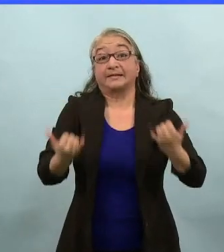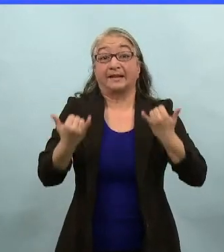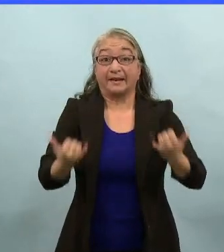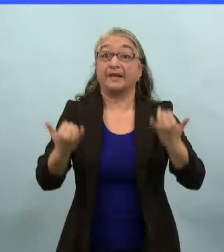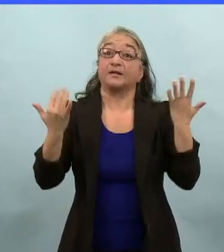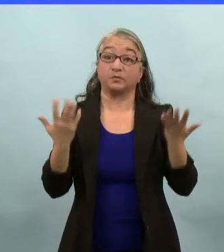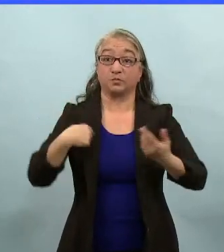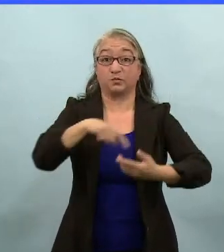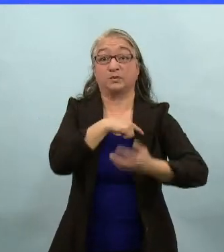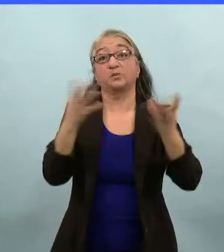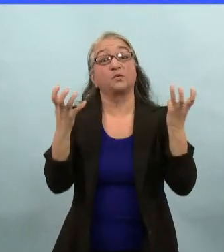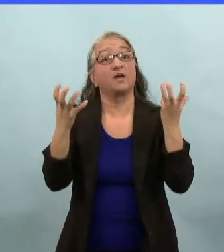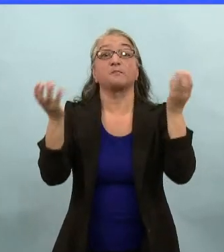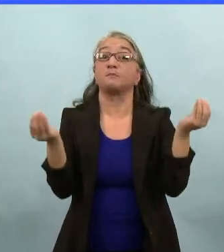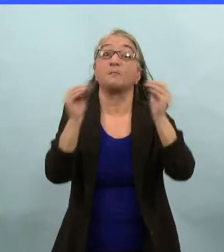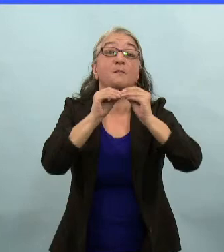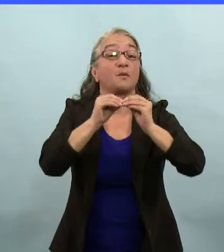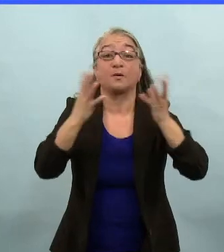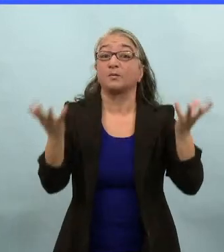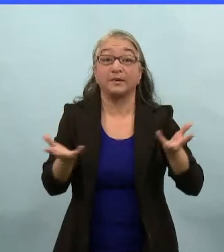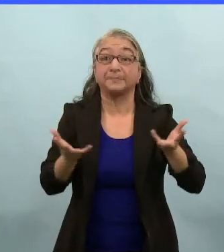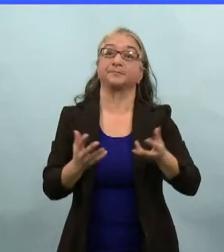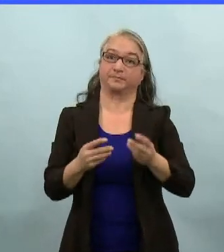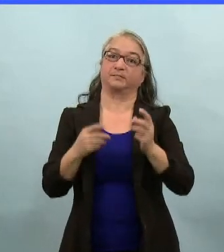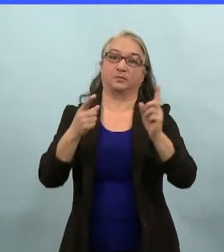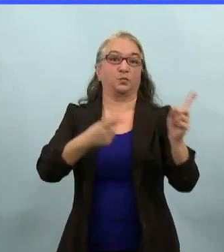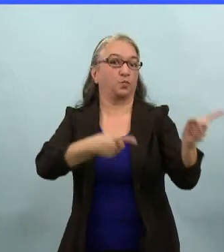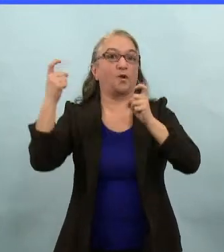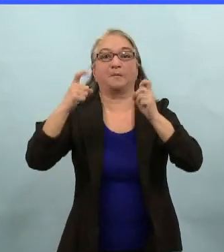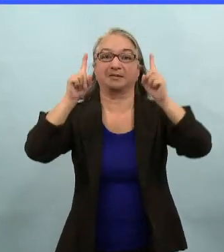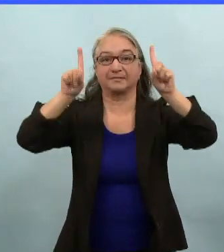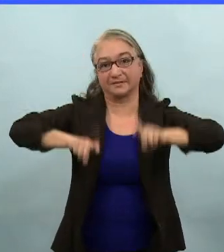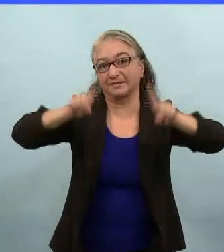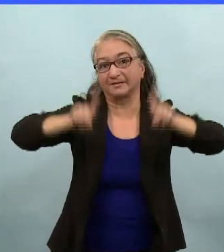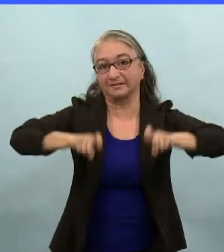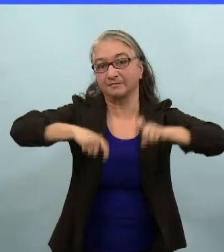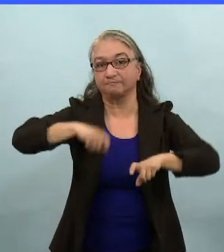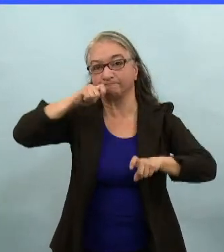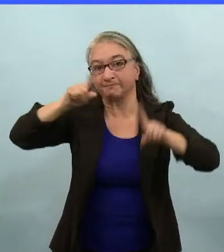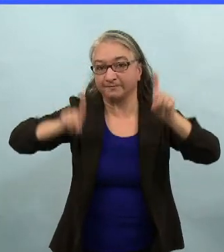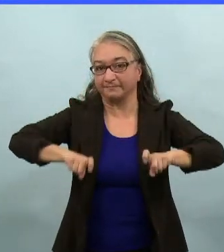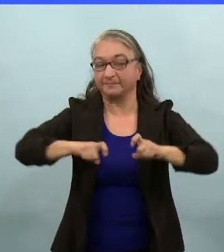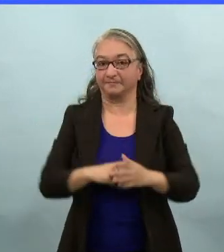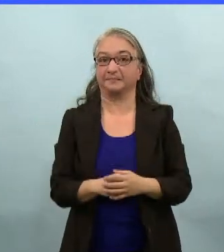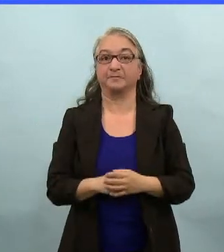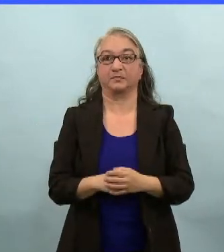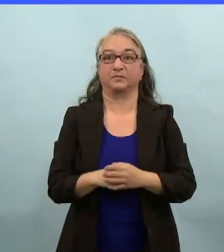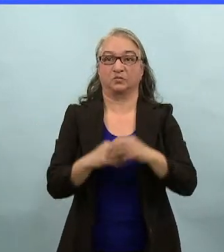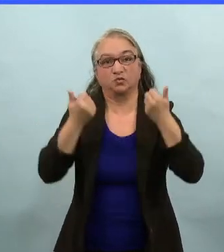tests and vaccines to support our local ongoing efforts to mitigate the spread of this virus